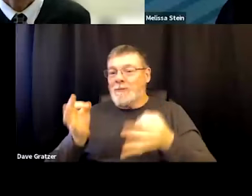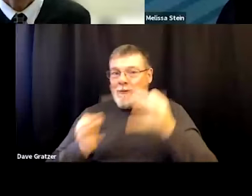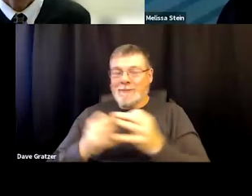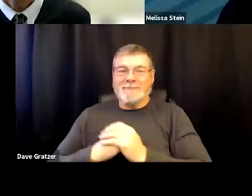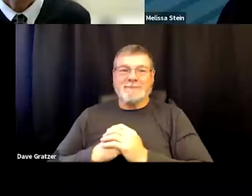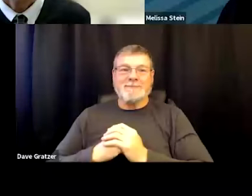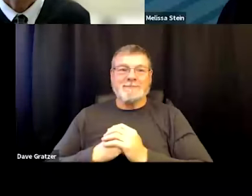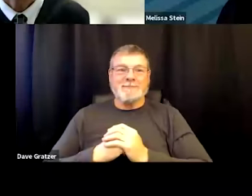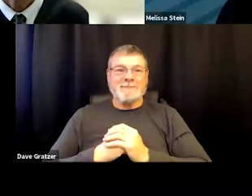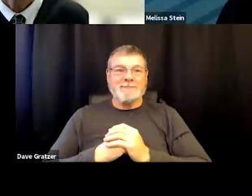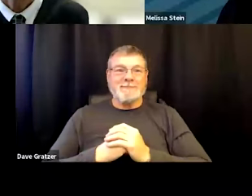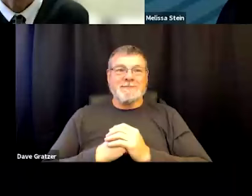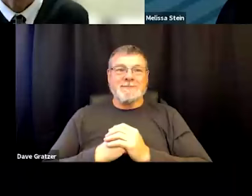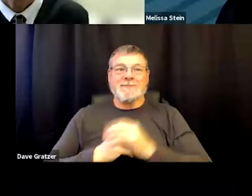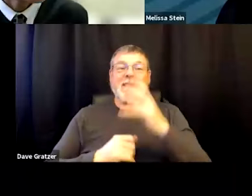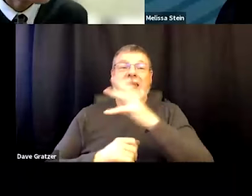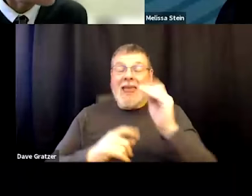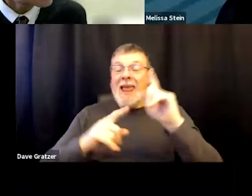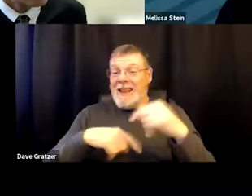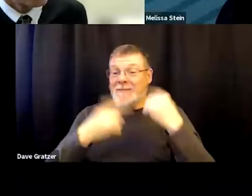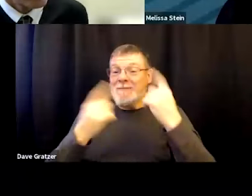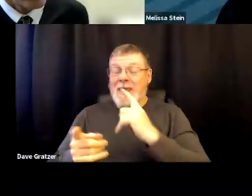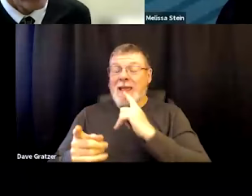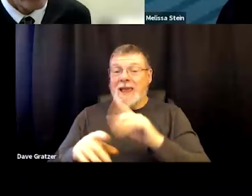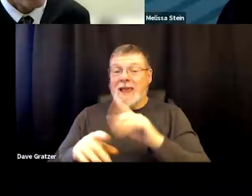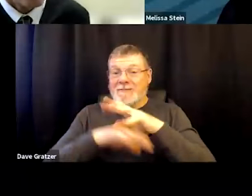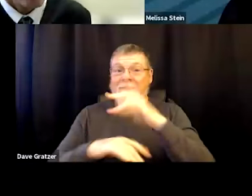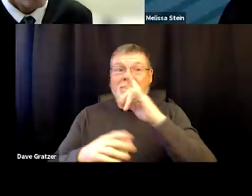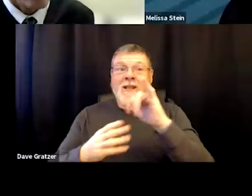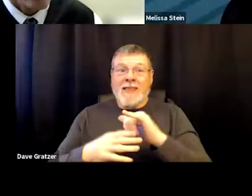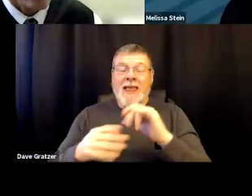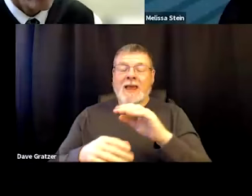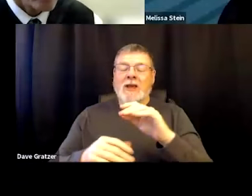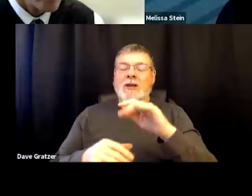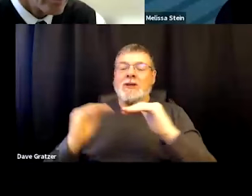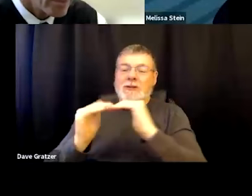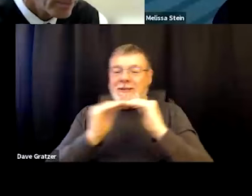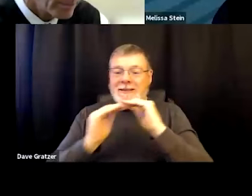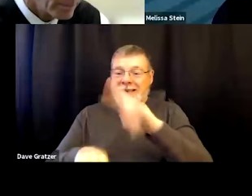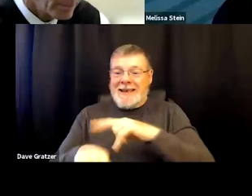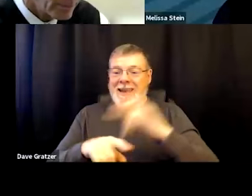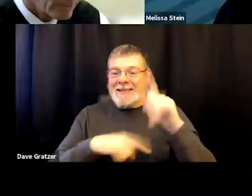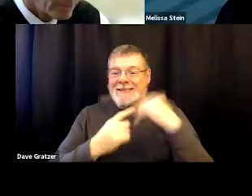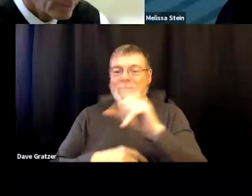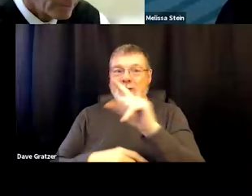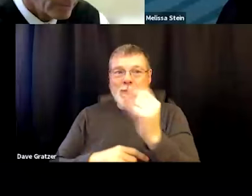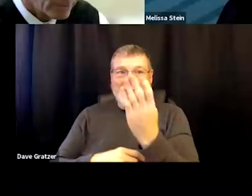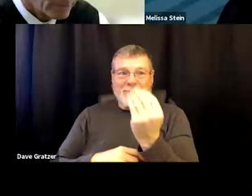on Problem-Solving Courts and has been a faculty member of the National Judicial College since 2014.